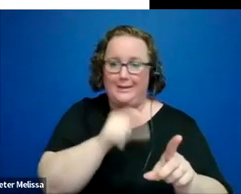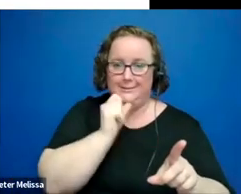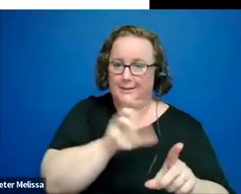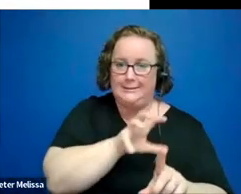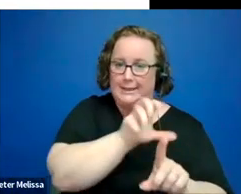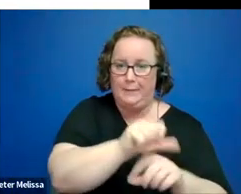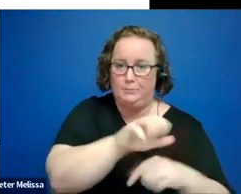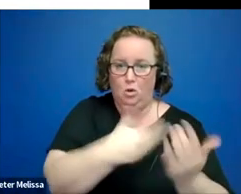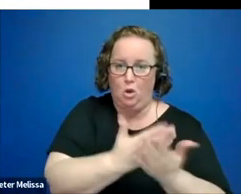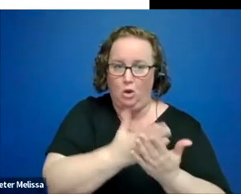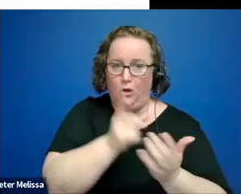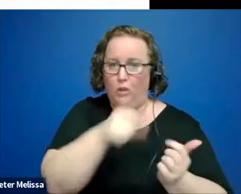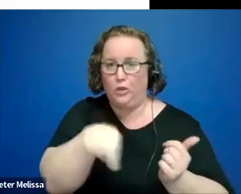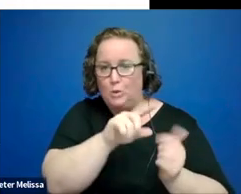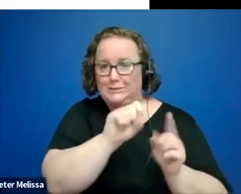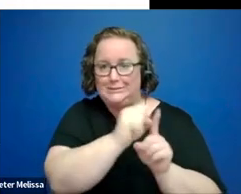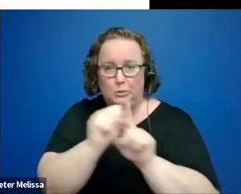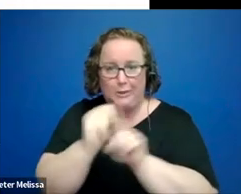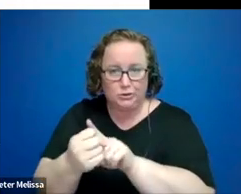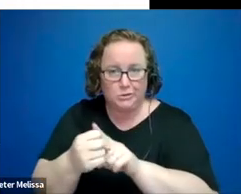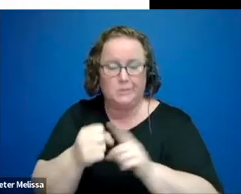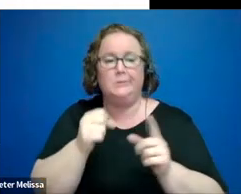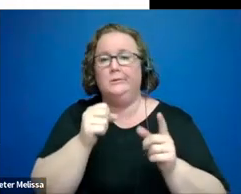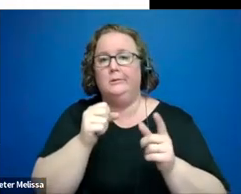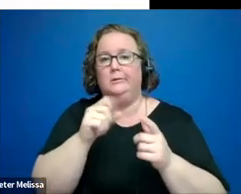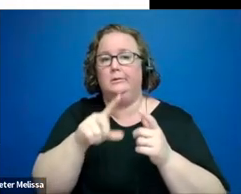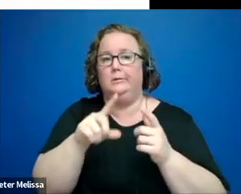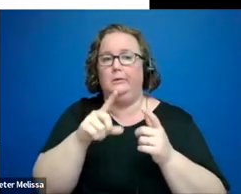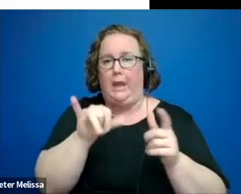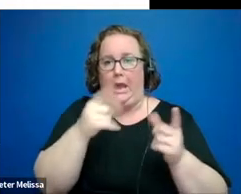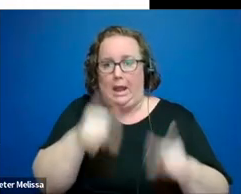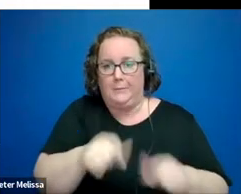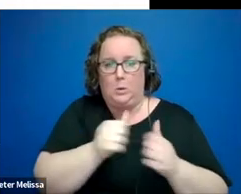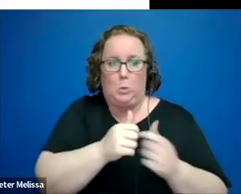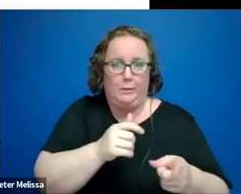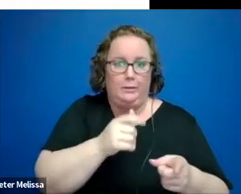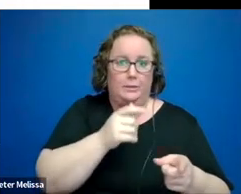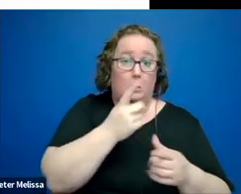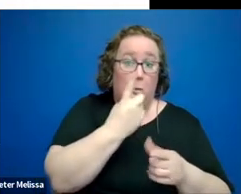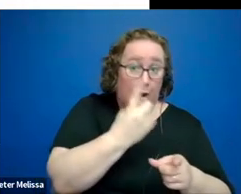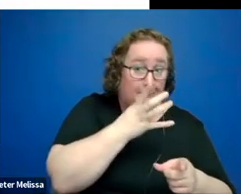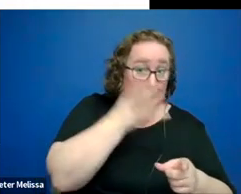dyads and triads of parents, mothers, and fathers